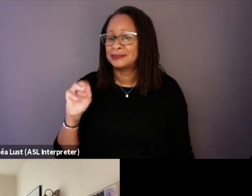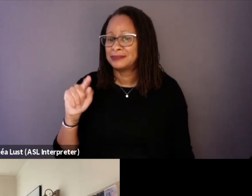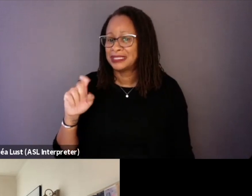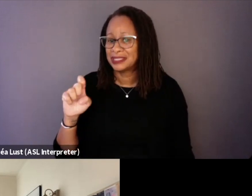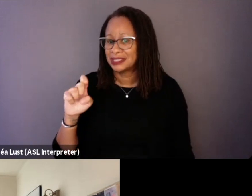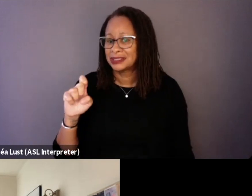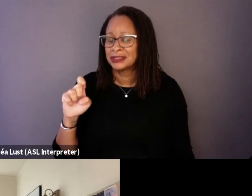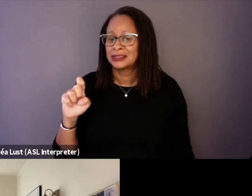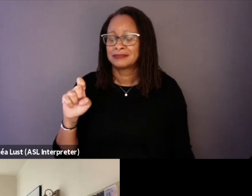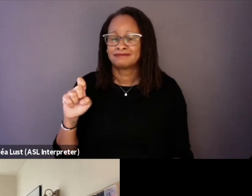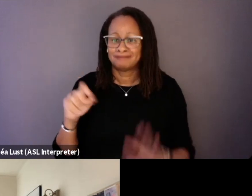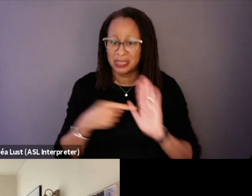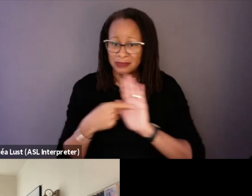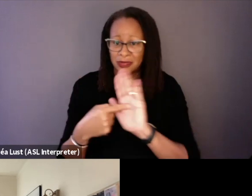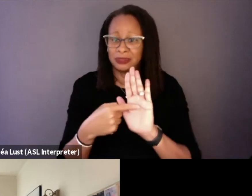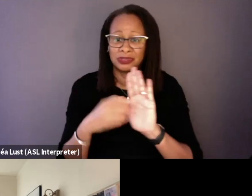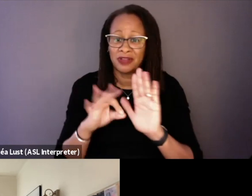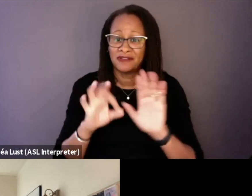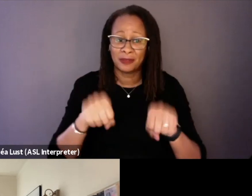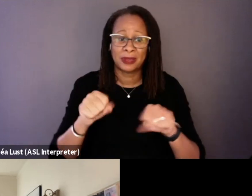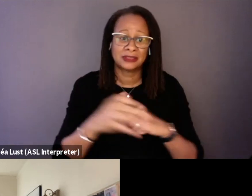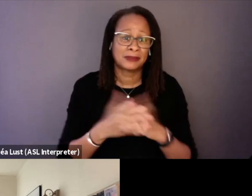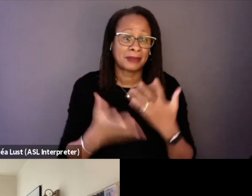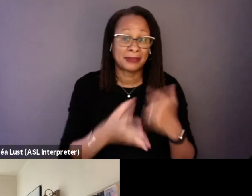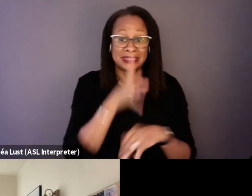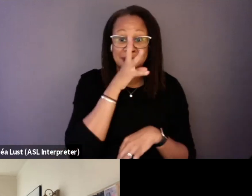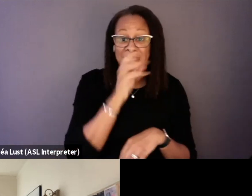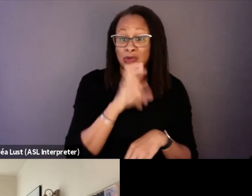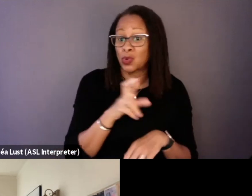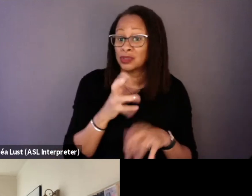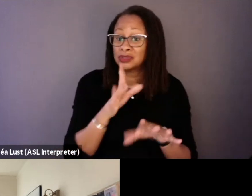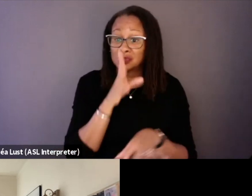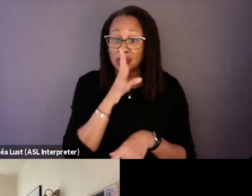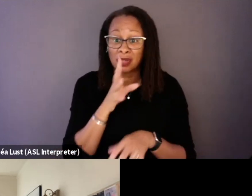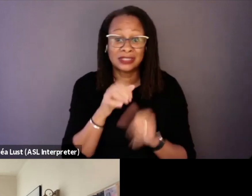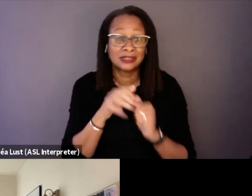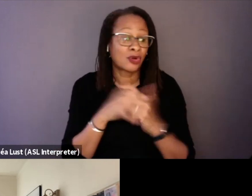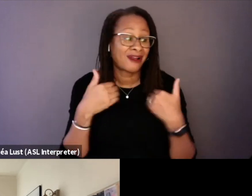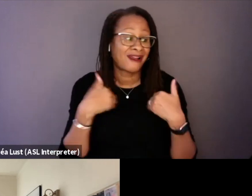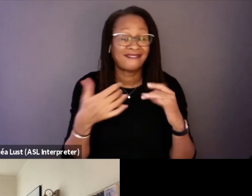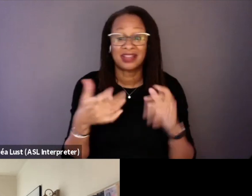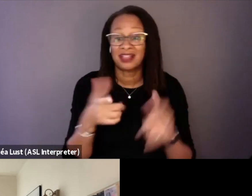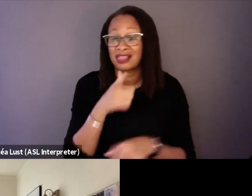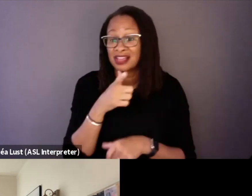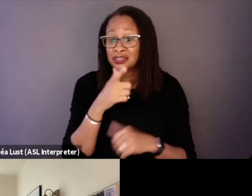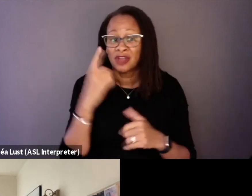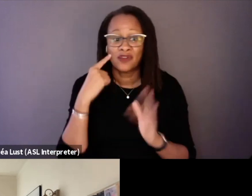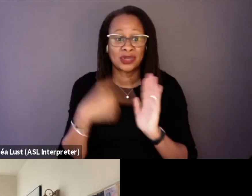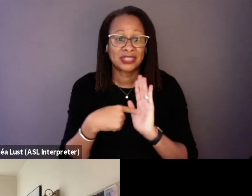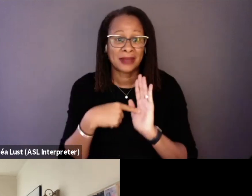So we would just be speaking or talking or having lunch, and then for example, my friend, she cooked me lunch,